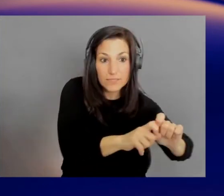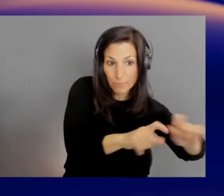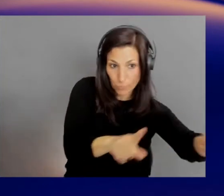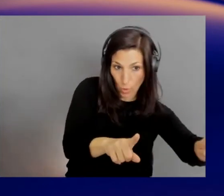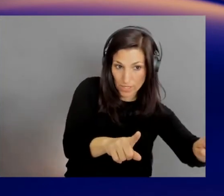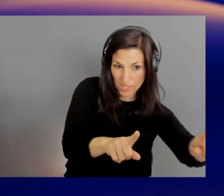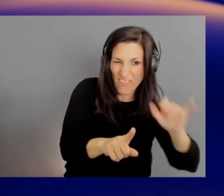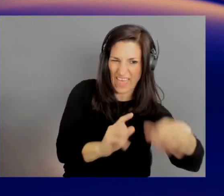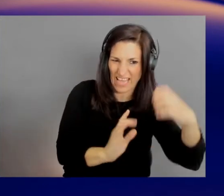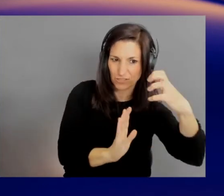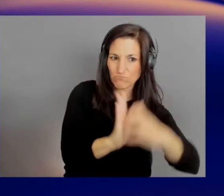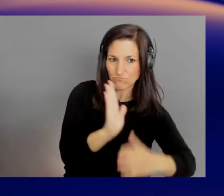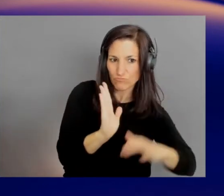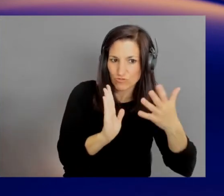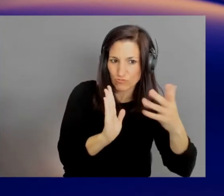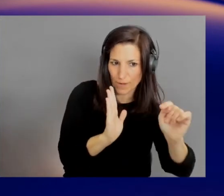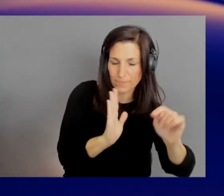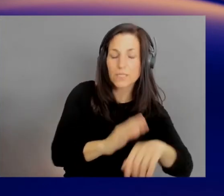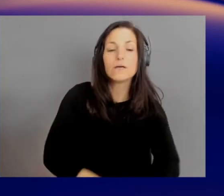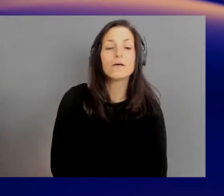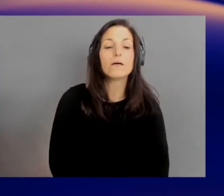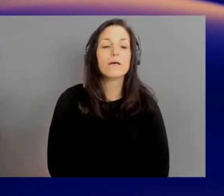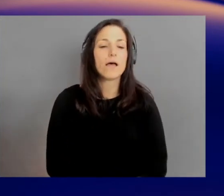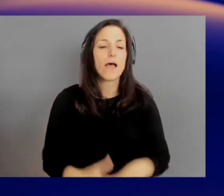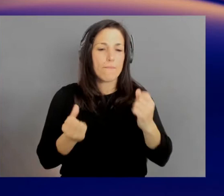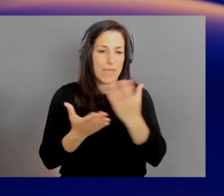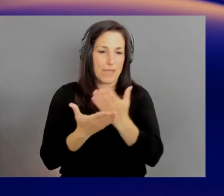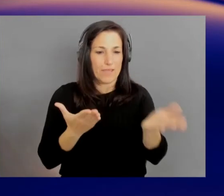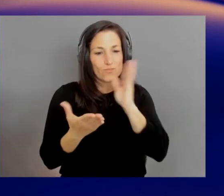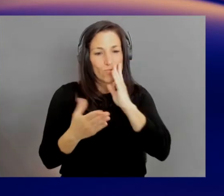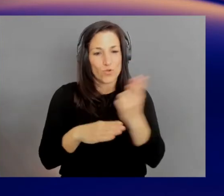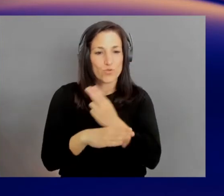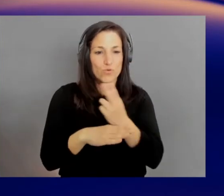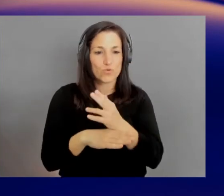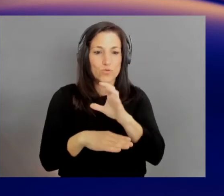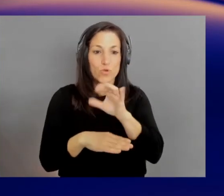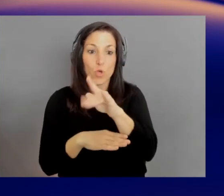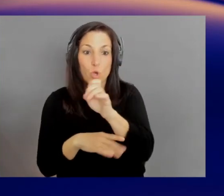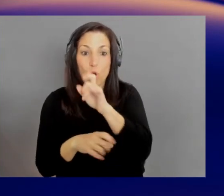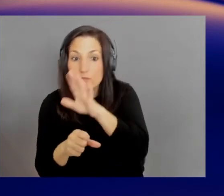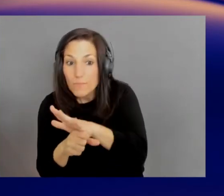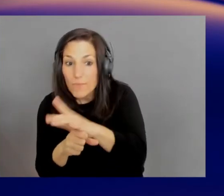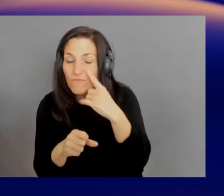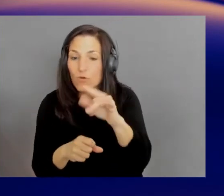a lot of these are gonna use the code suite under the cover. So like CodeCommit for source control CodeBuild for build scripts